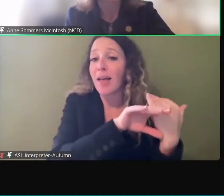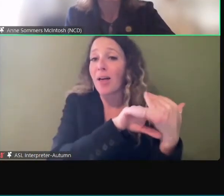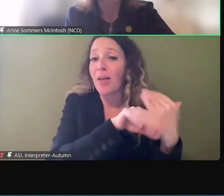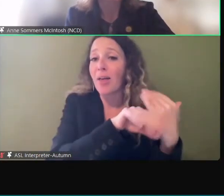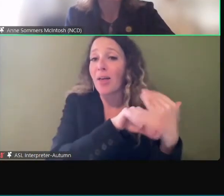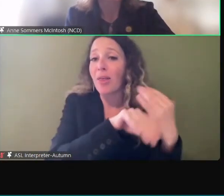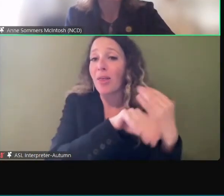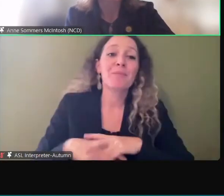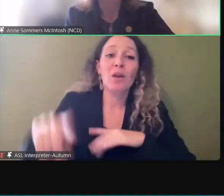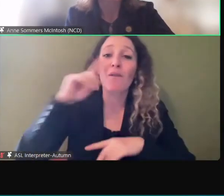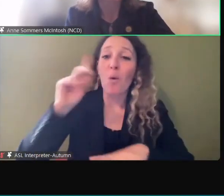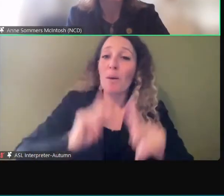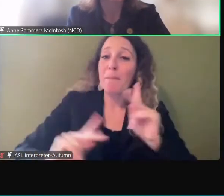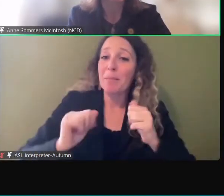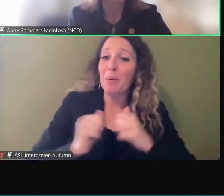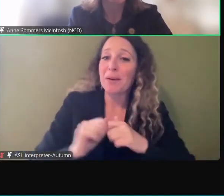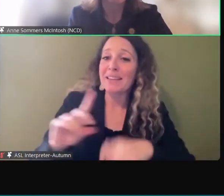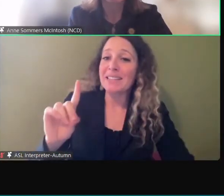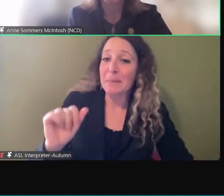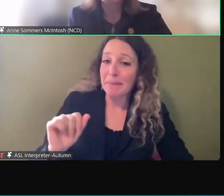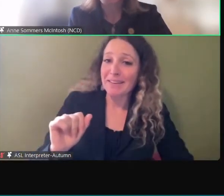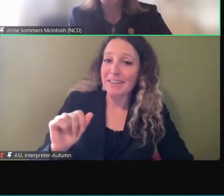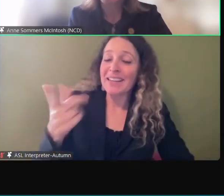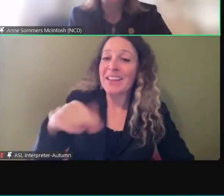For people with disabilities is that you never forget what's on the line